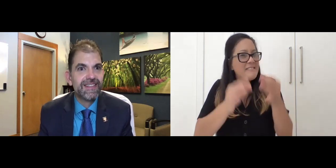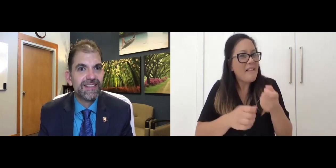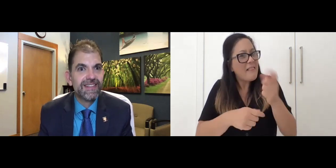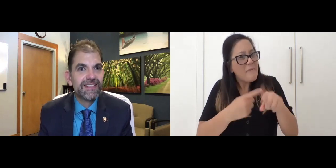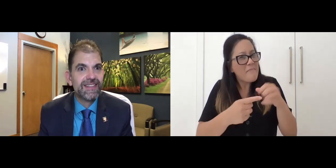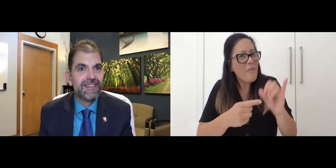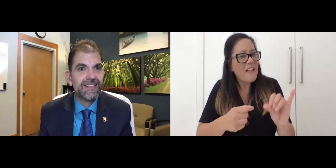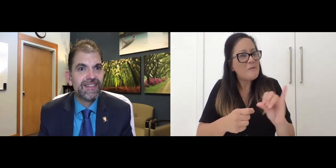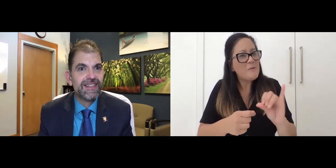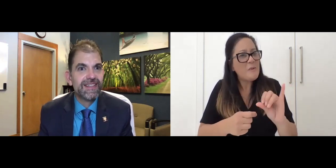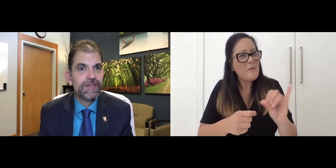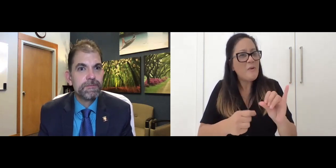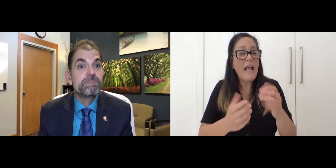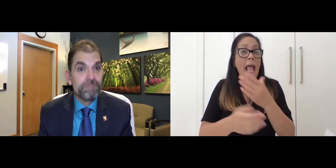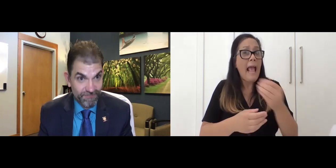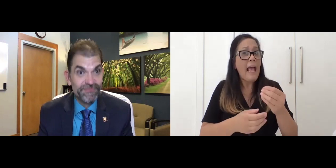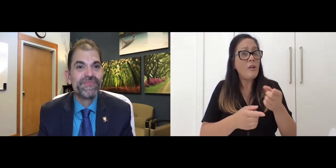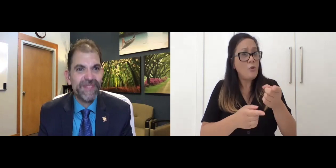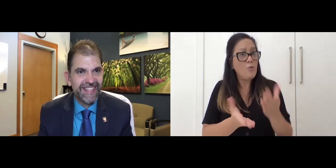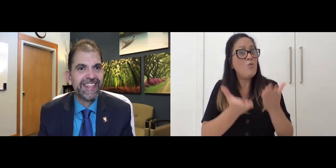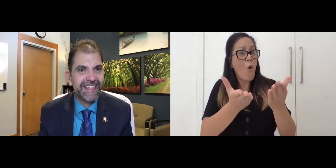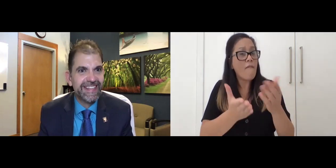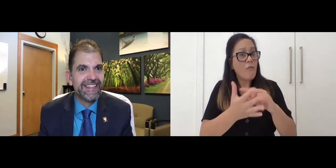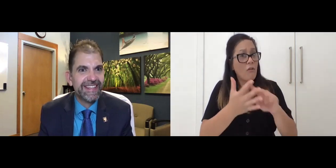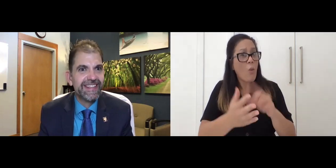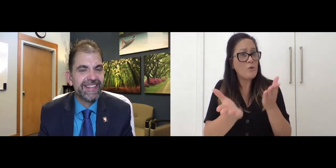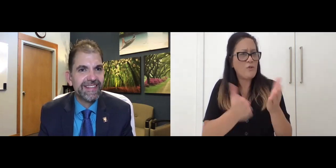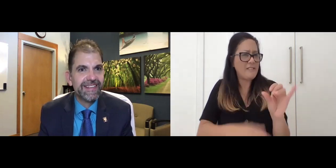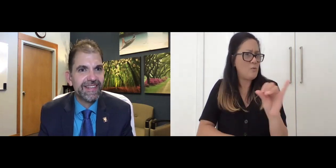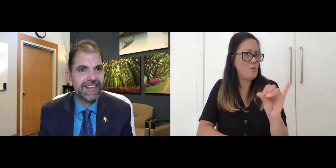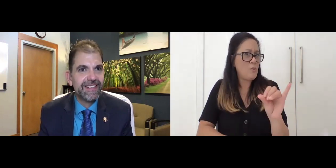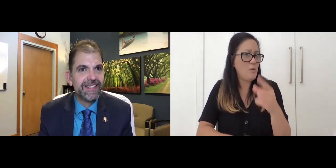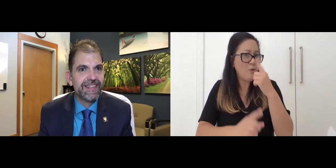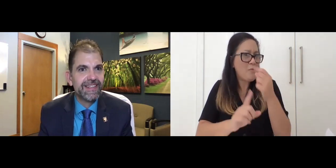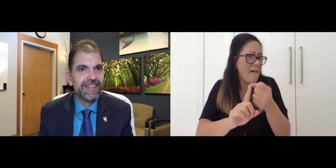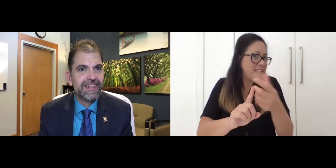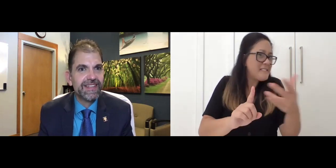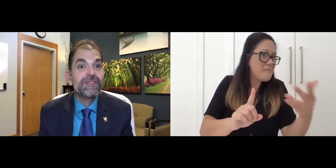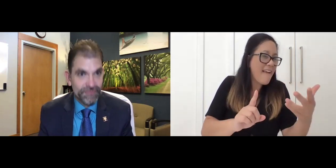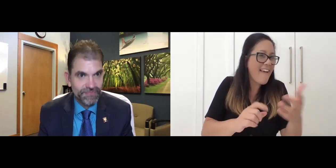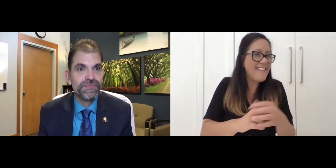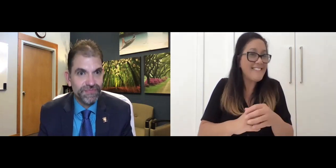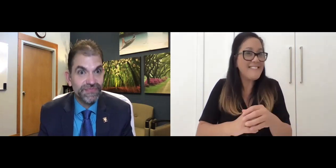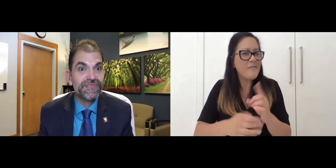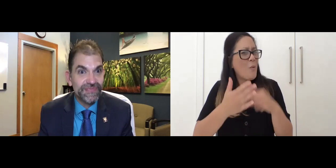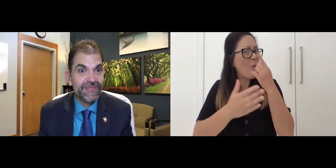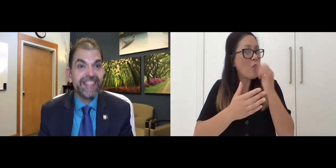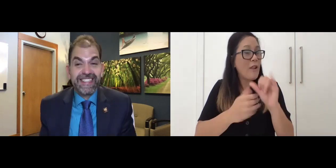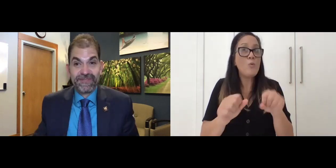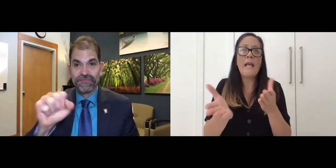and I wonder if you could talk about that also? Do you offer those services and if so could you talk about that?